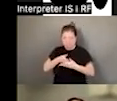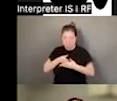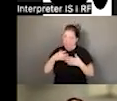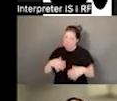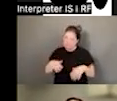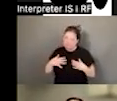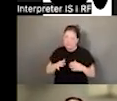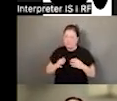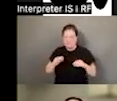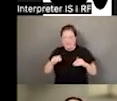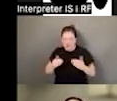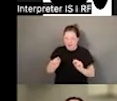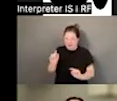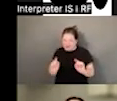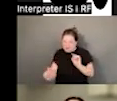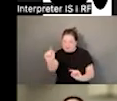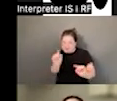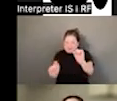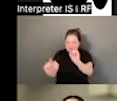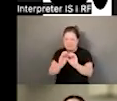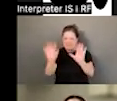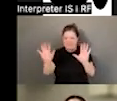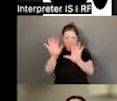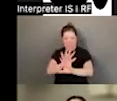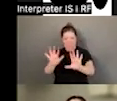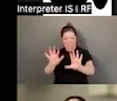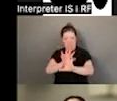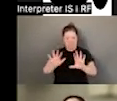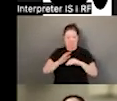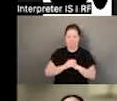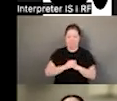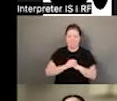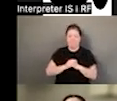And even though there are these guidelines on cognitive